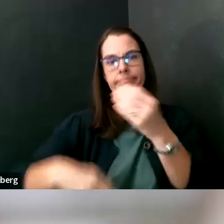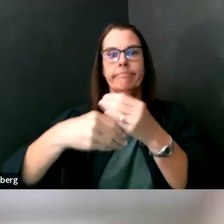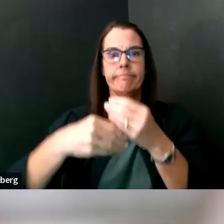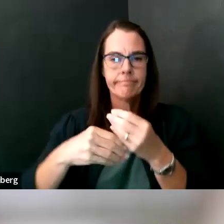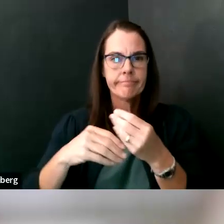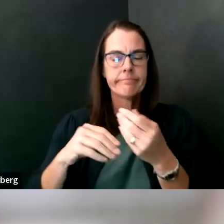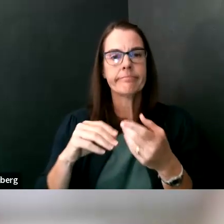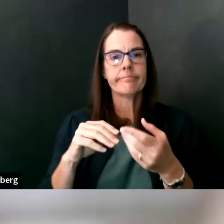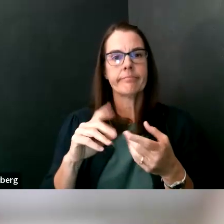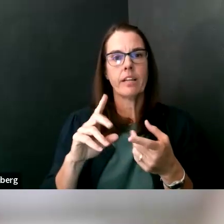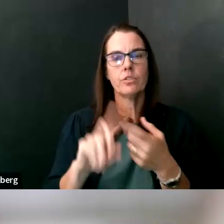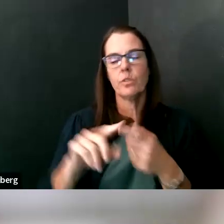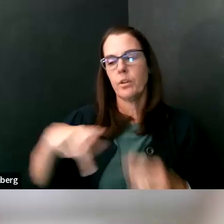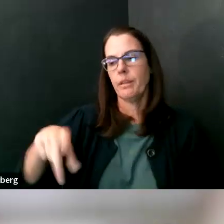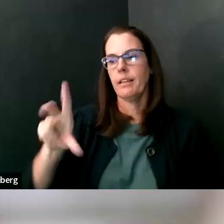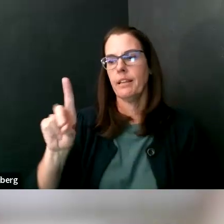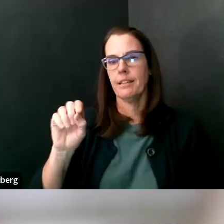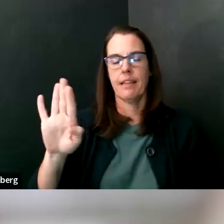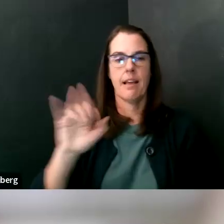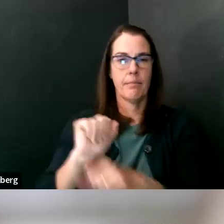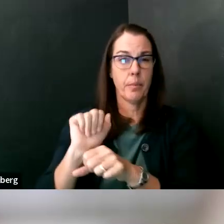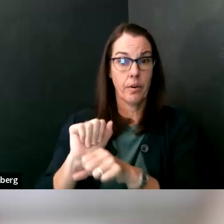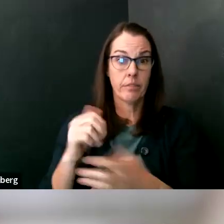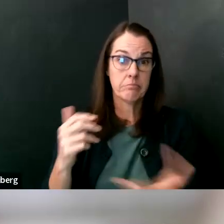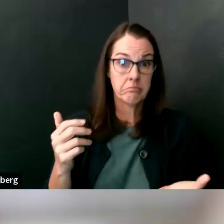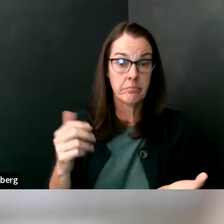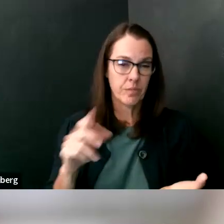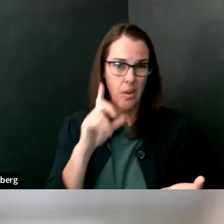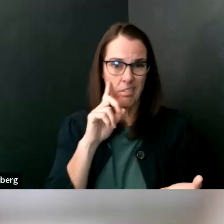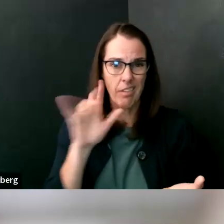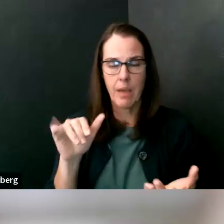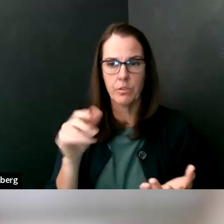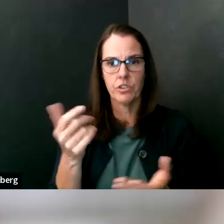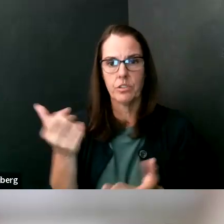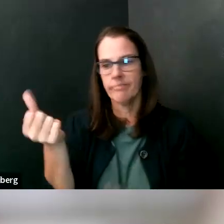through their PDAB work and I think that that was just uh vetoed. So, I don't know if that